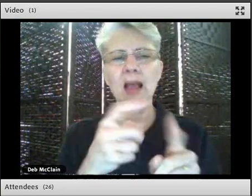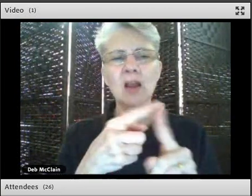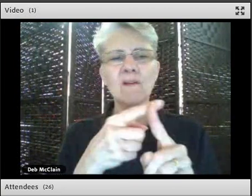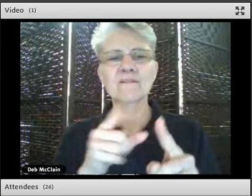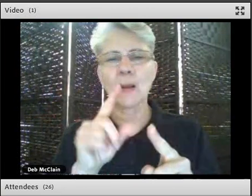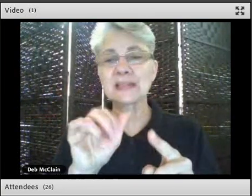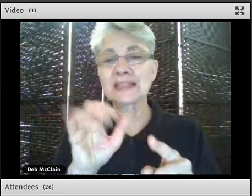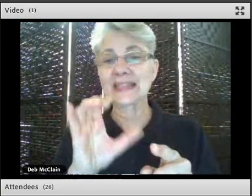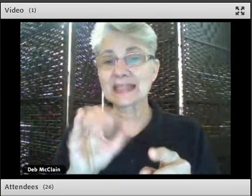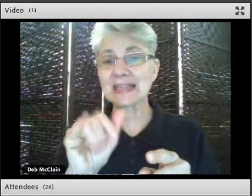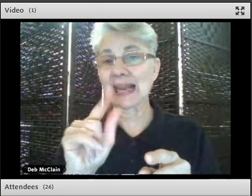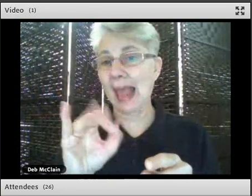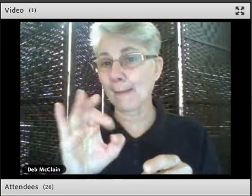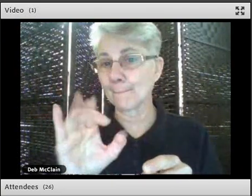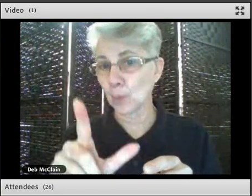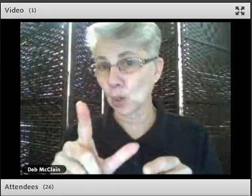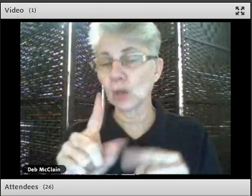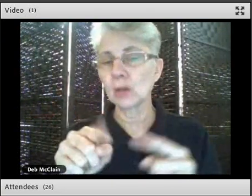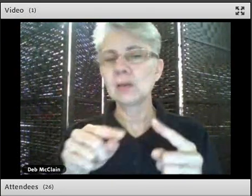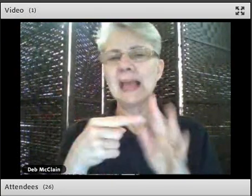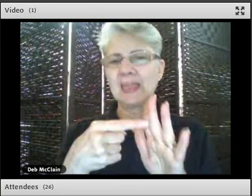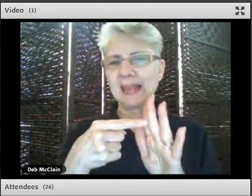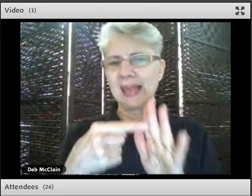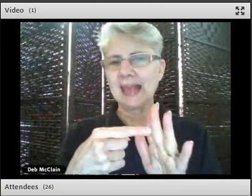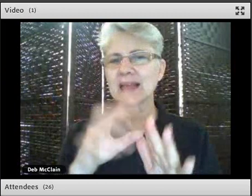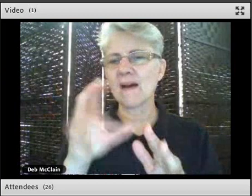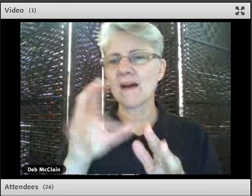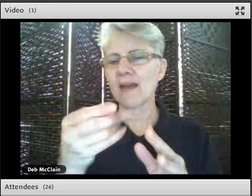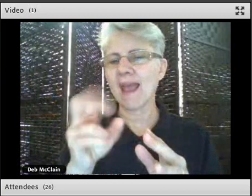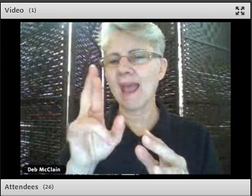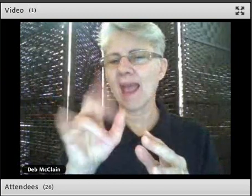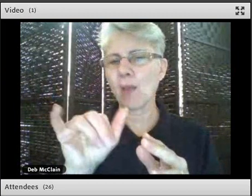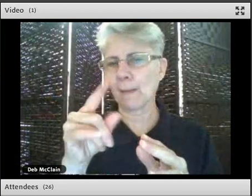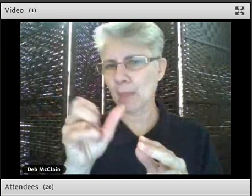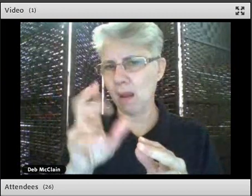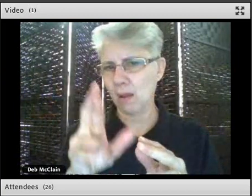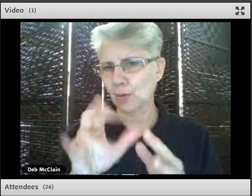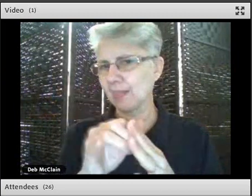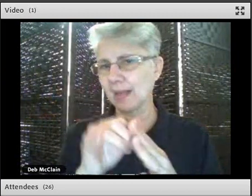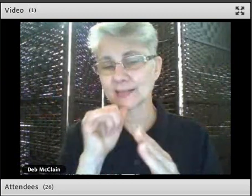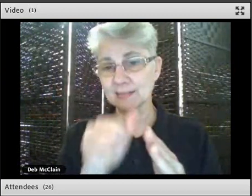that is, of course, not possible. And so we took the title from the container,